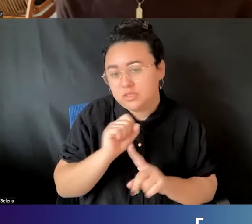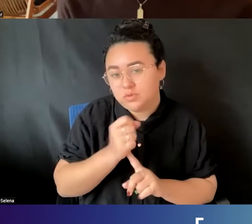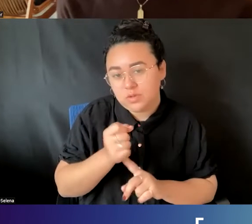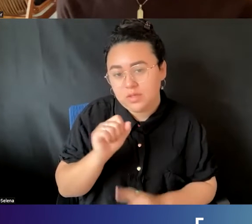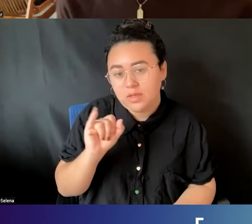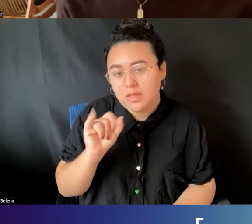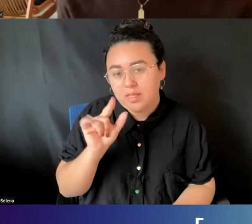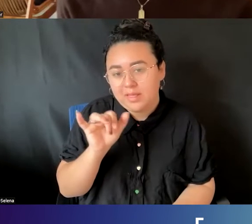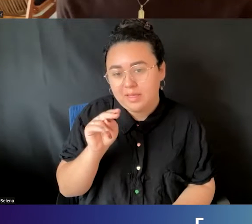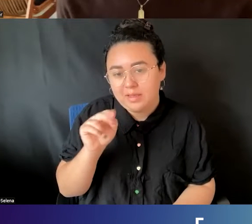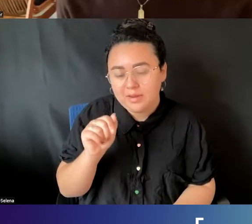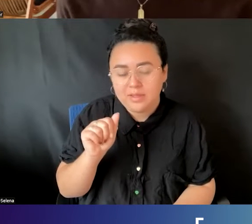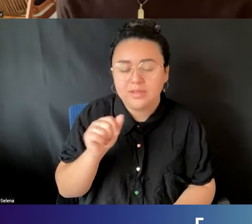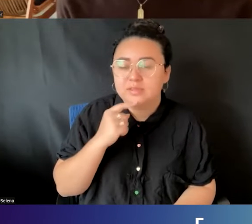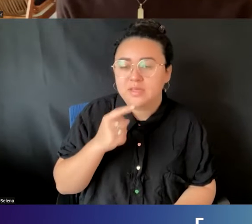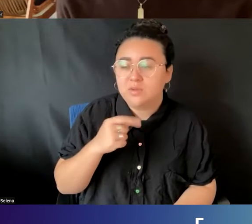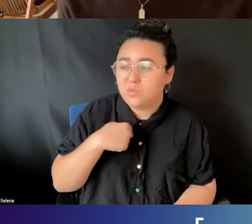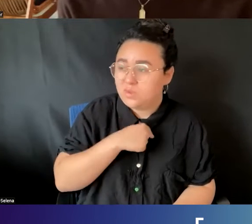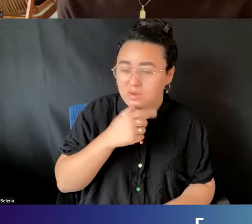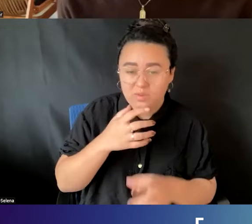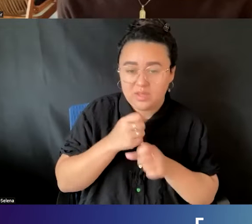get a distribution deal that we are really happy with,